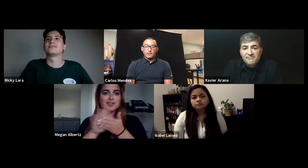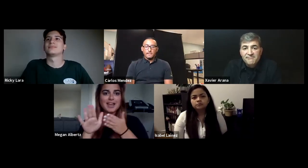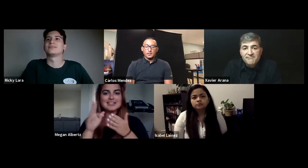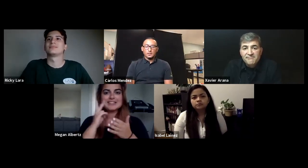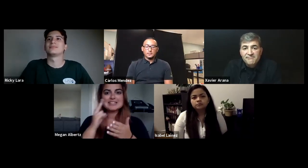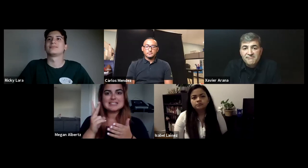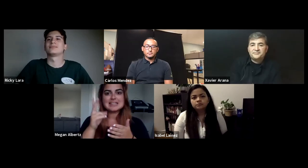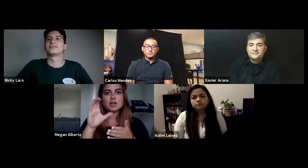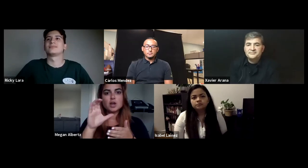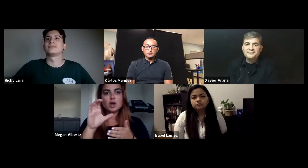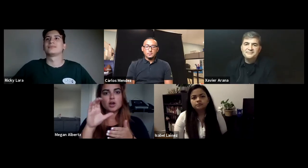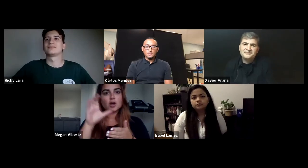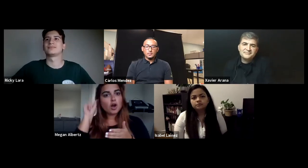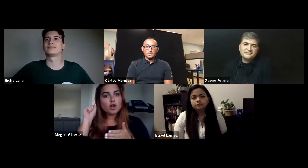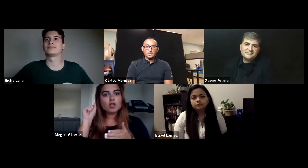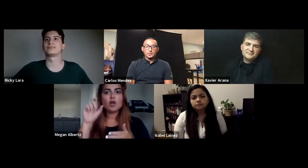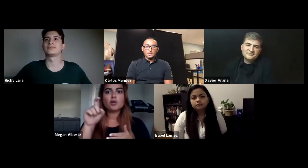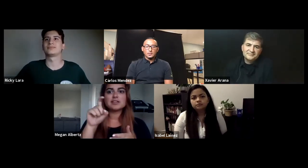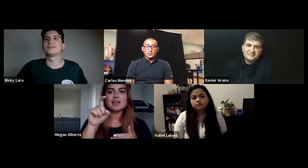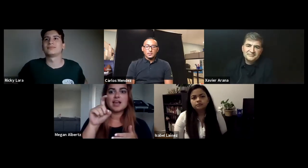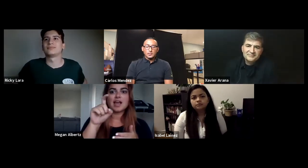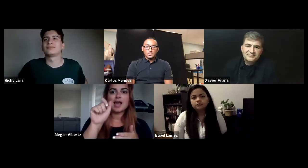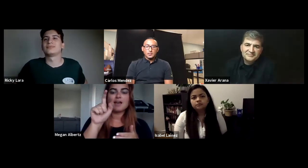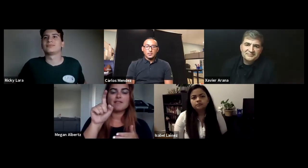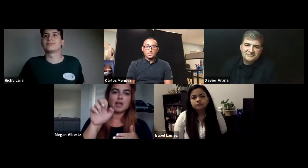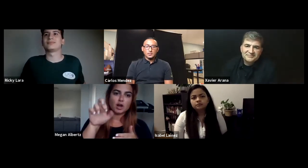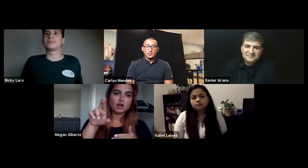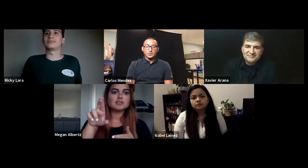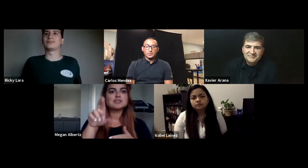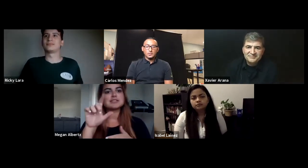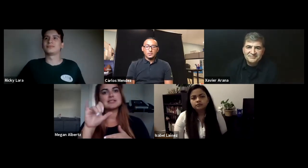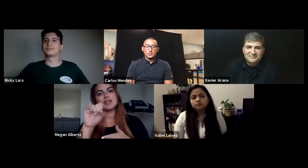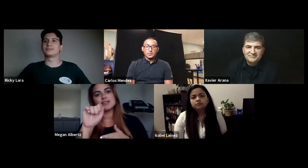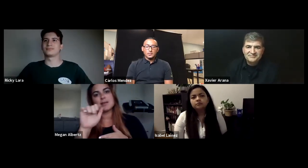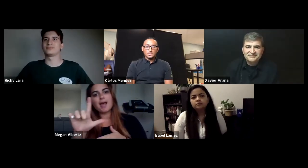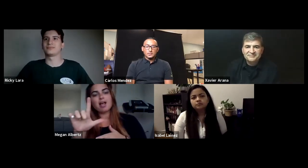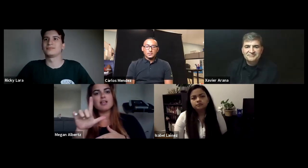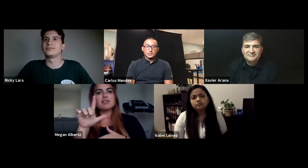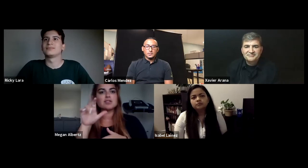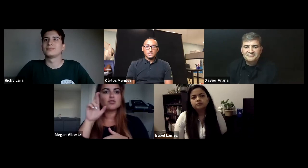but it's also good to see, um, Carlos and Xavier